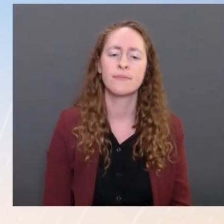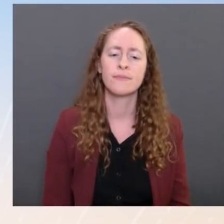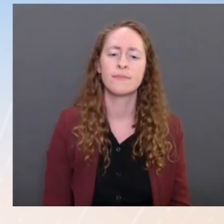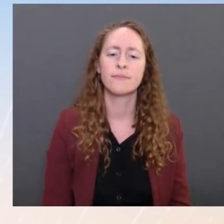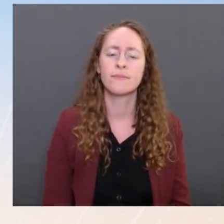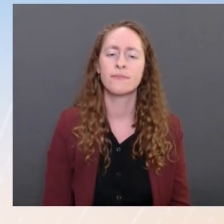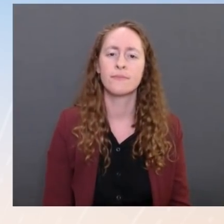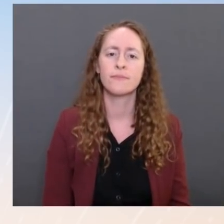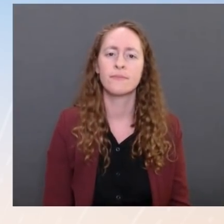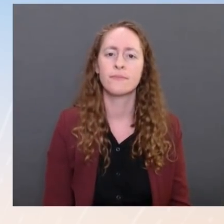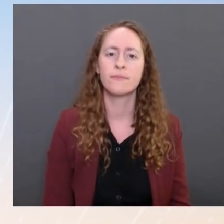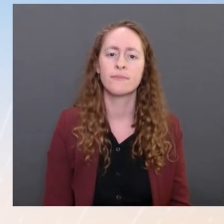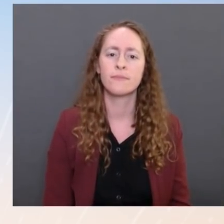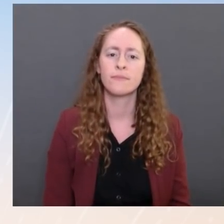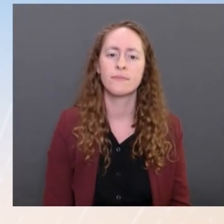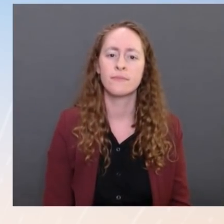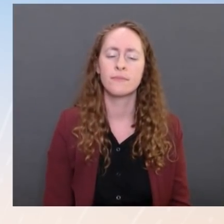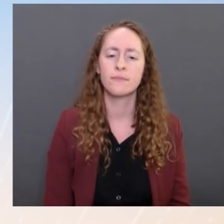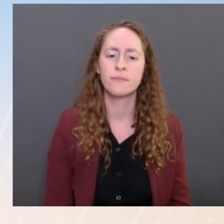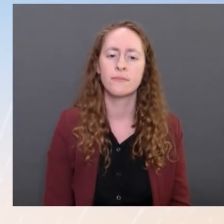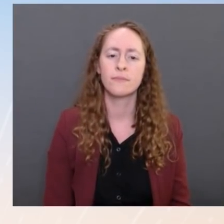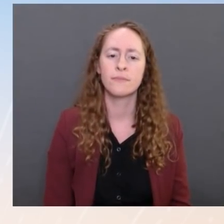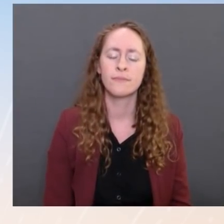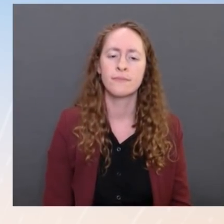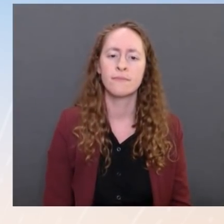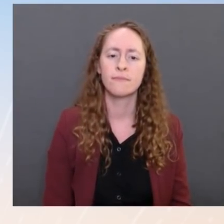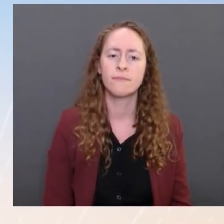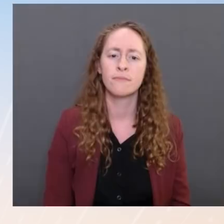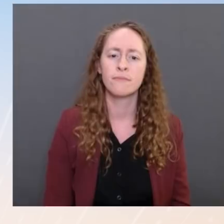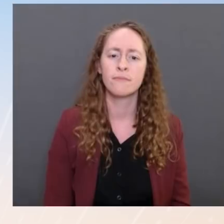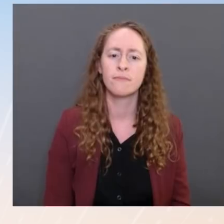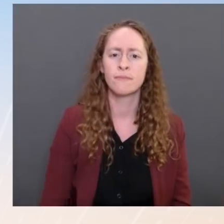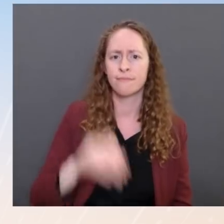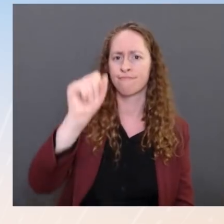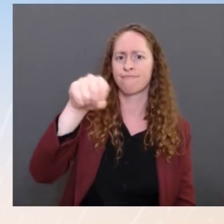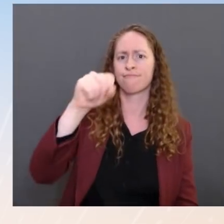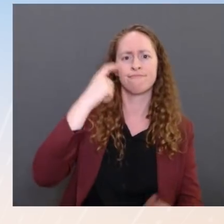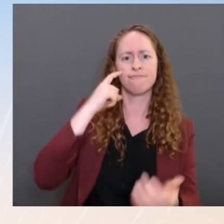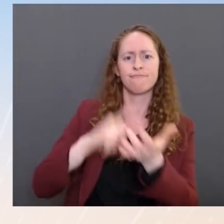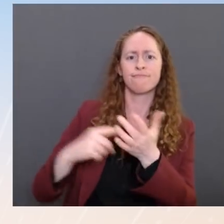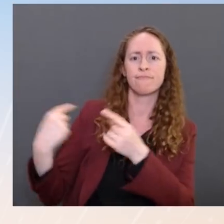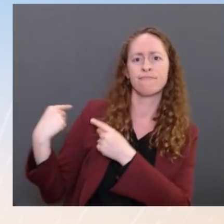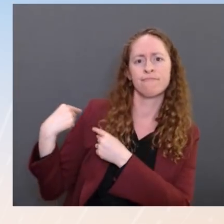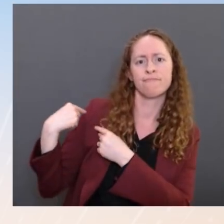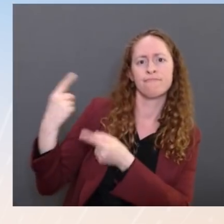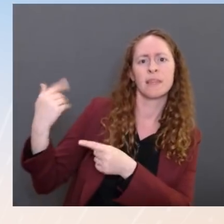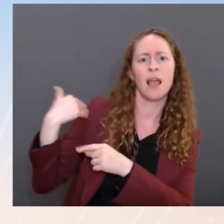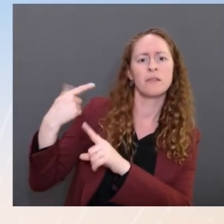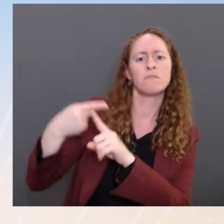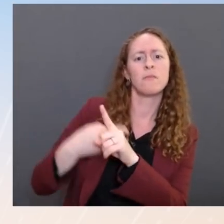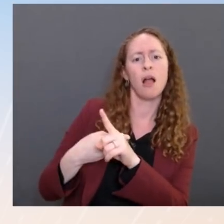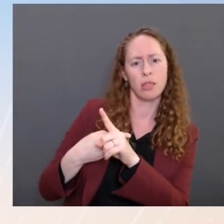prior to the recall. That is a good sign. But obviously the steps the President took today are an acknowledgement and a recognition